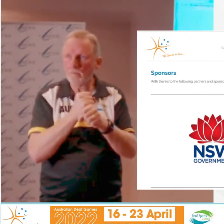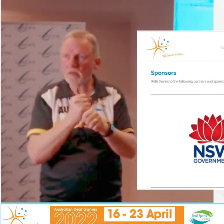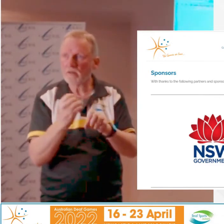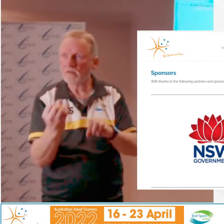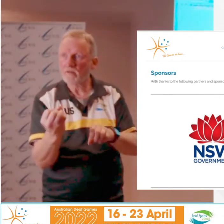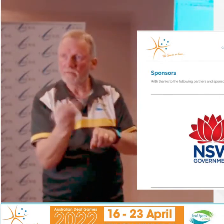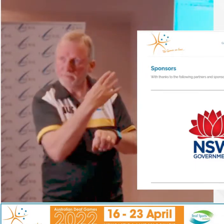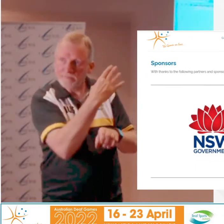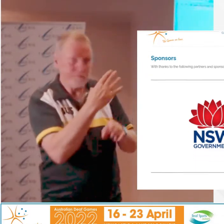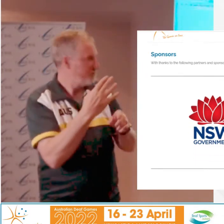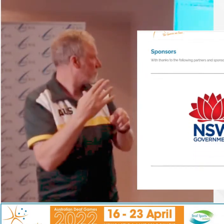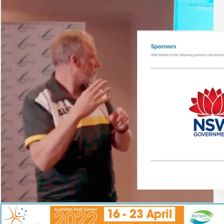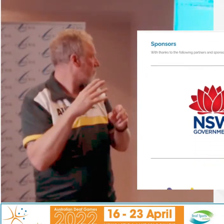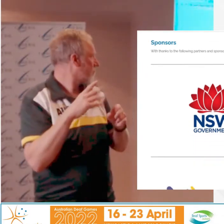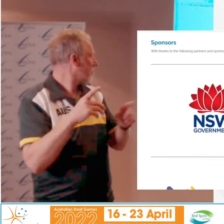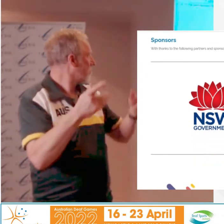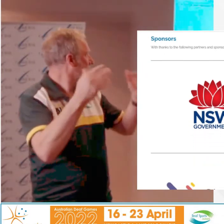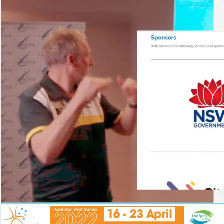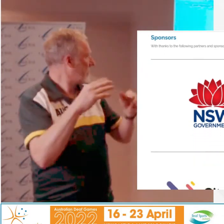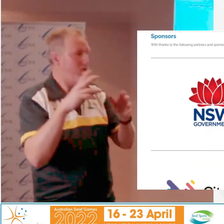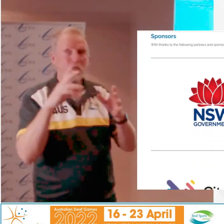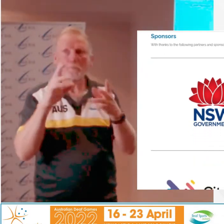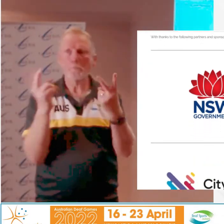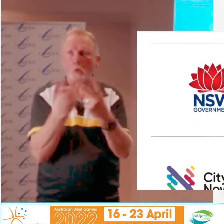uh so this shows you that we've got government sponsorship